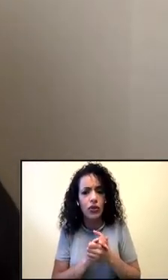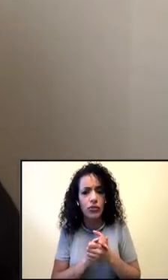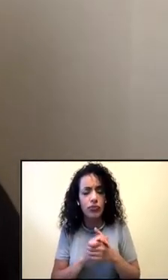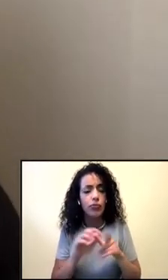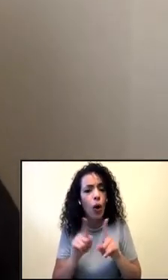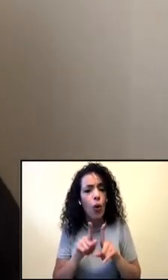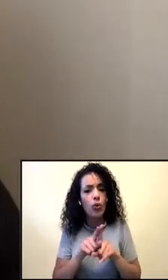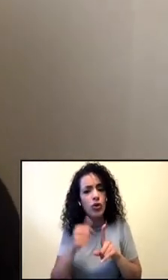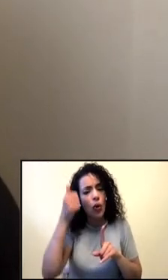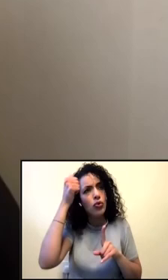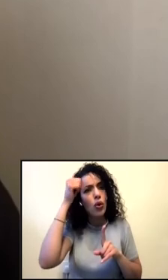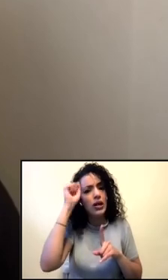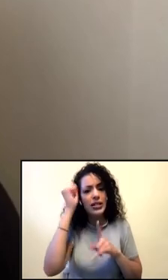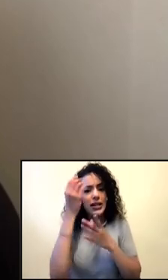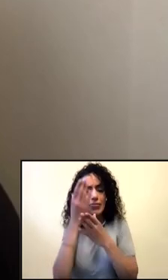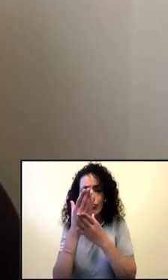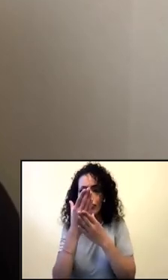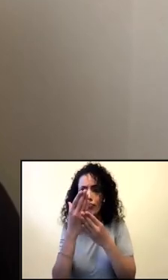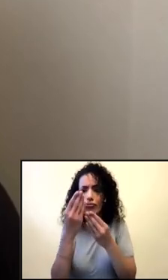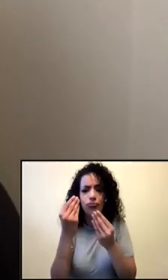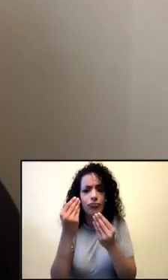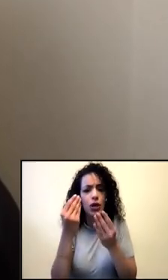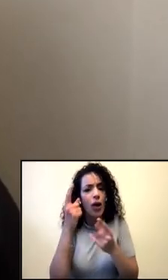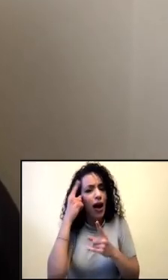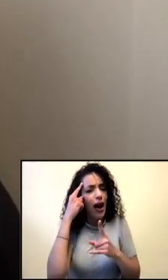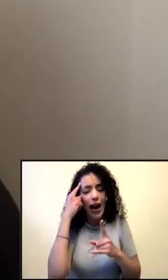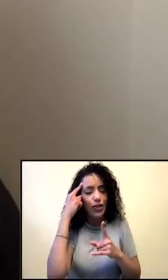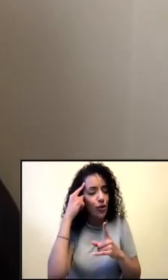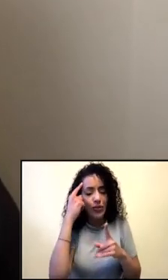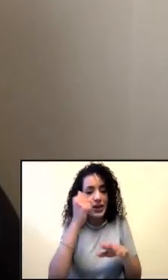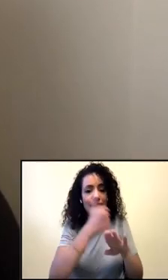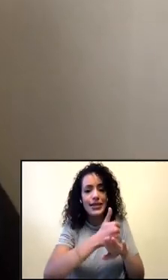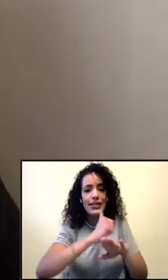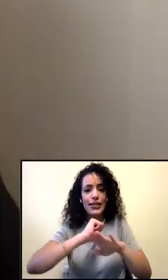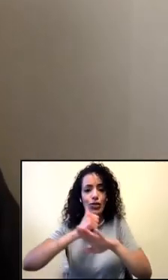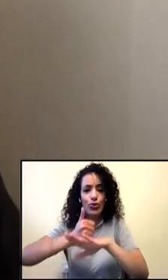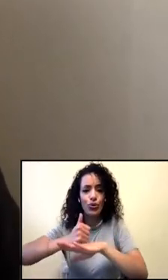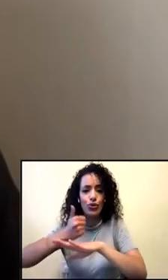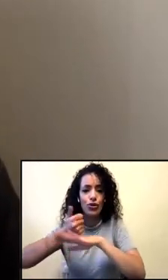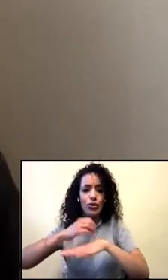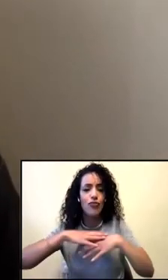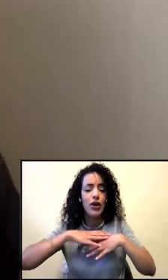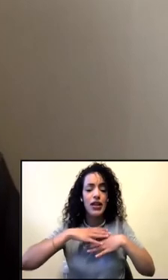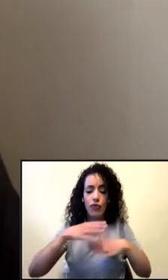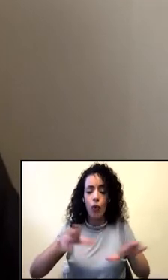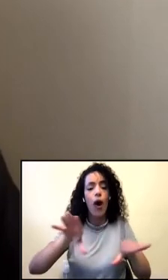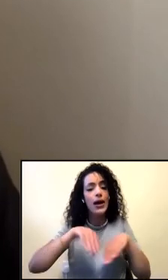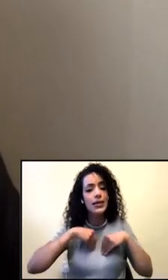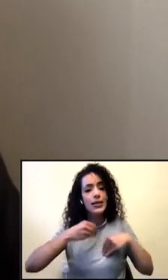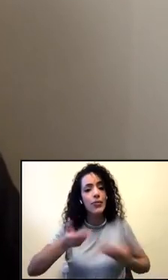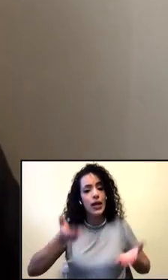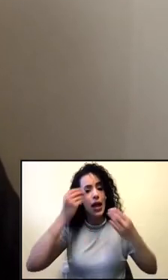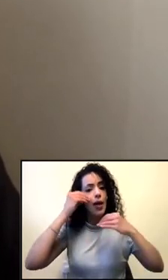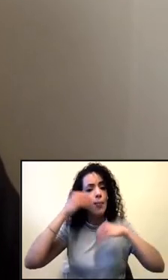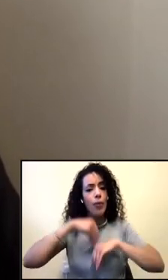but I don't think the institutions are ready for like accepting that embodied knowledge is valid